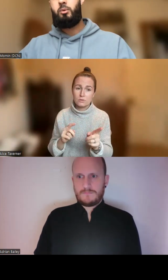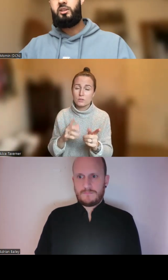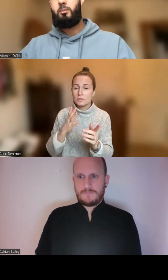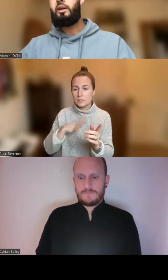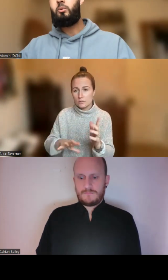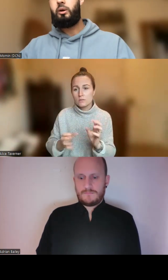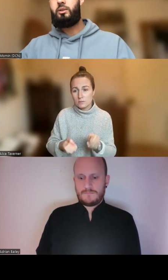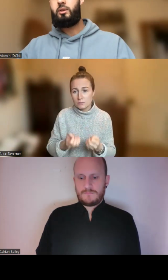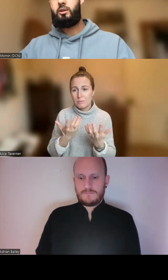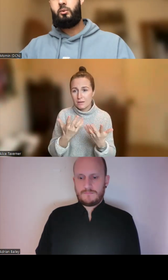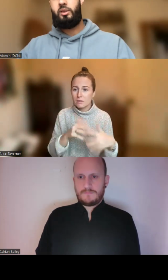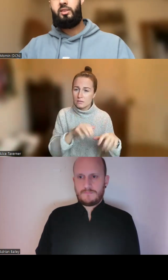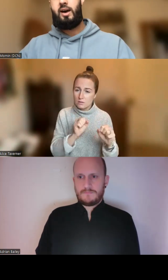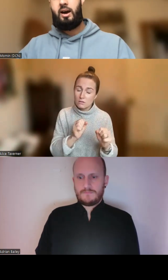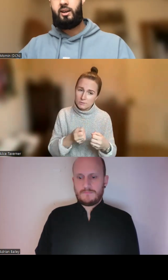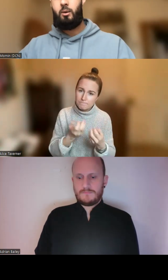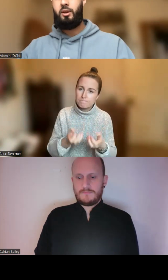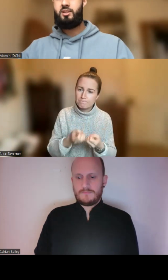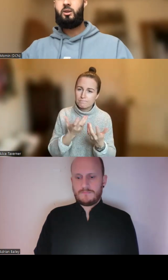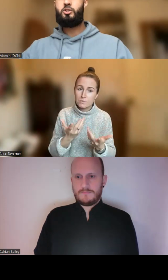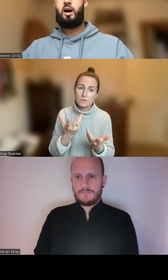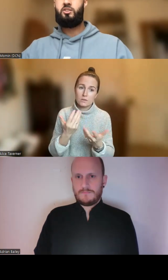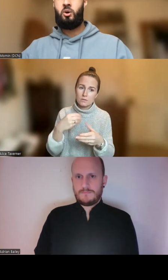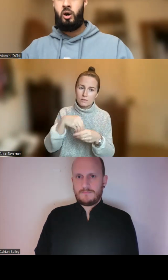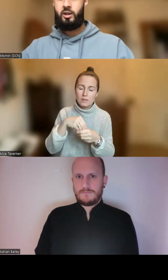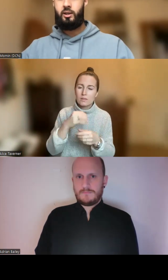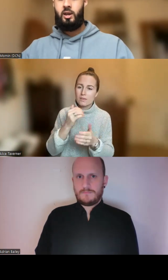that money to begin with within the ad campaign to see which ads are working,